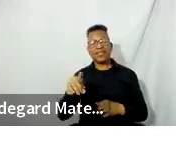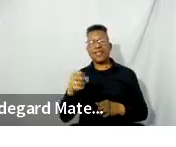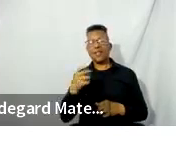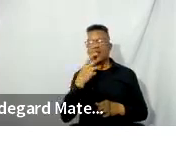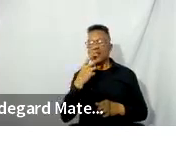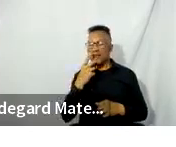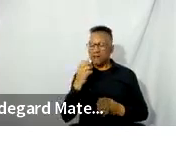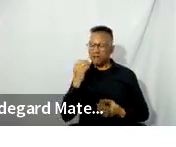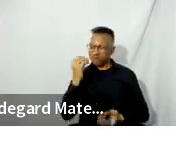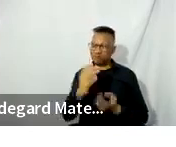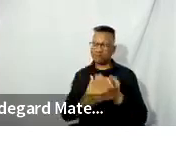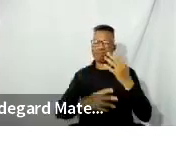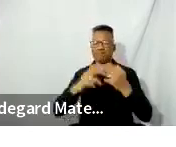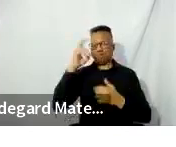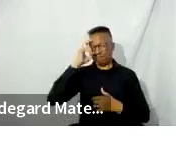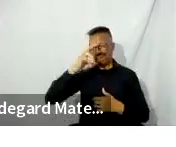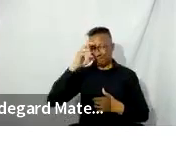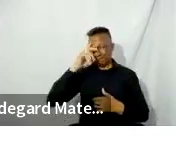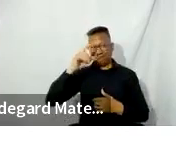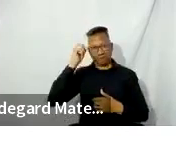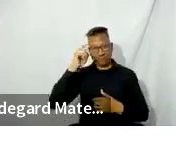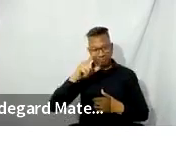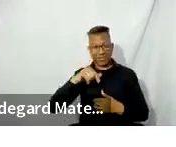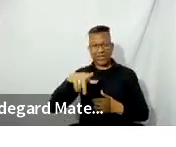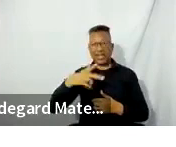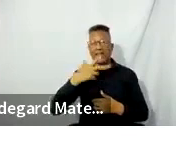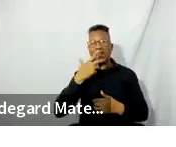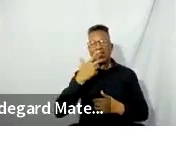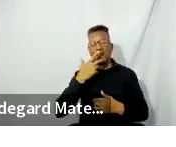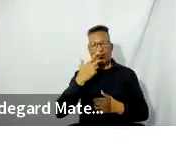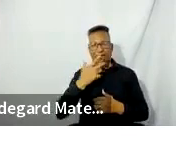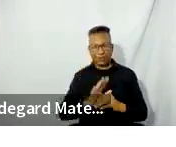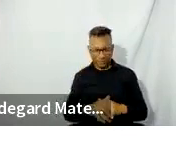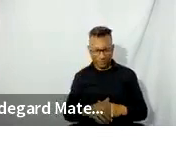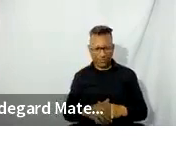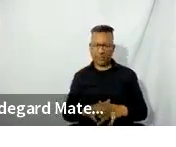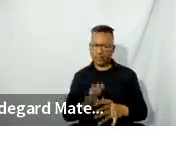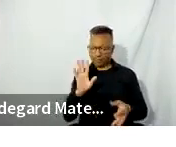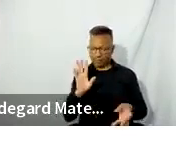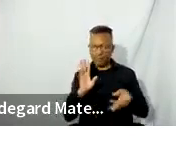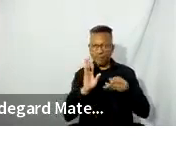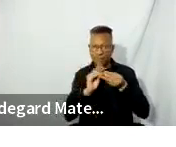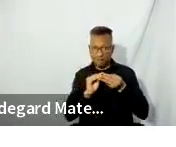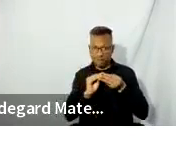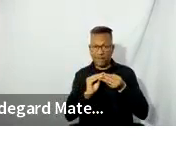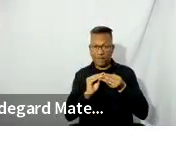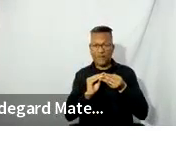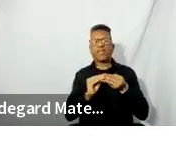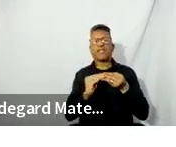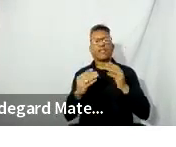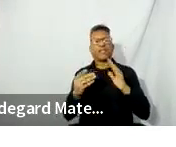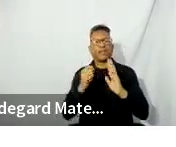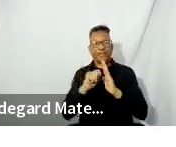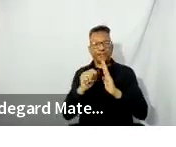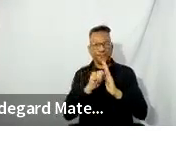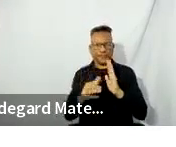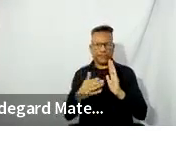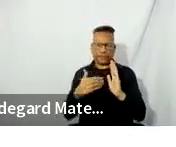And this is how he succinctly what's what's this principle in his in his much later book. Language Language and Cognition, he Language and Cognition, he says